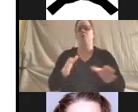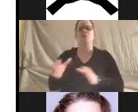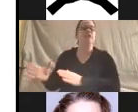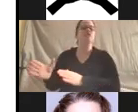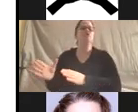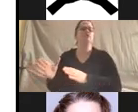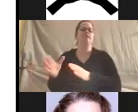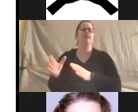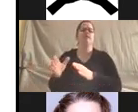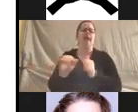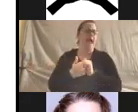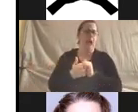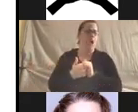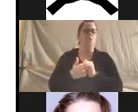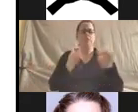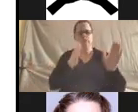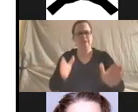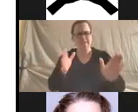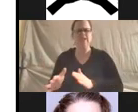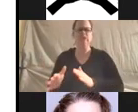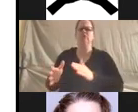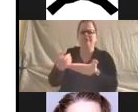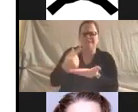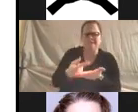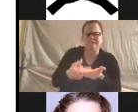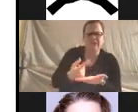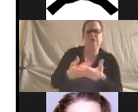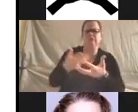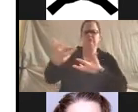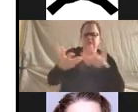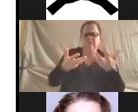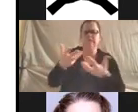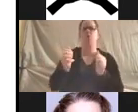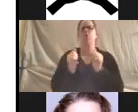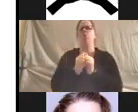strategic conversations with your colleagues